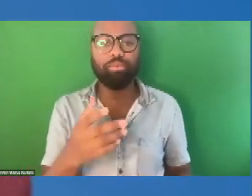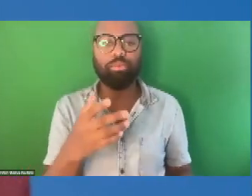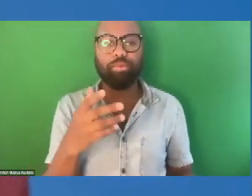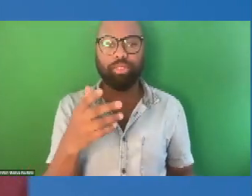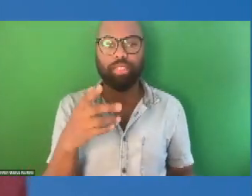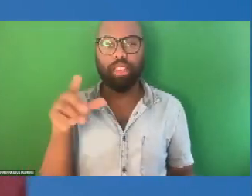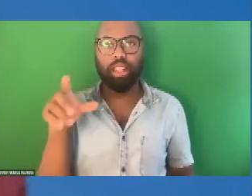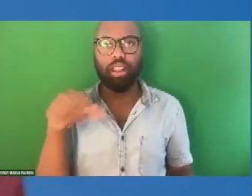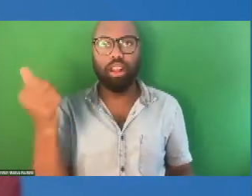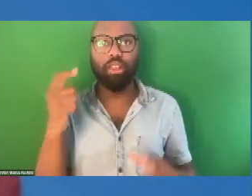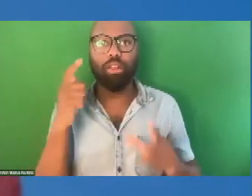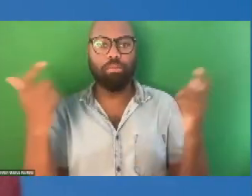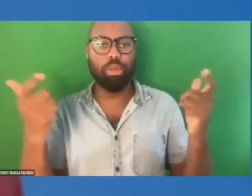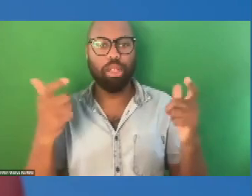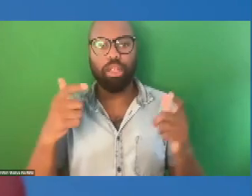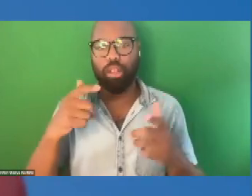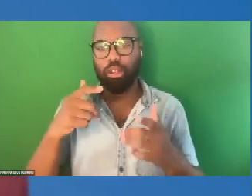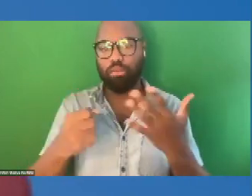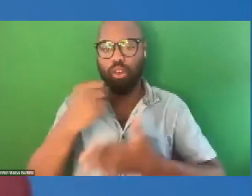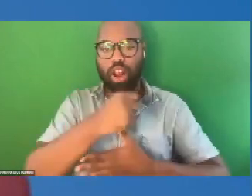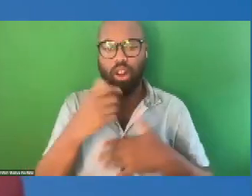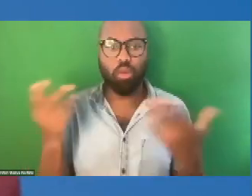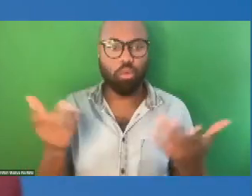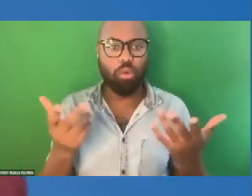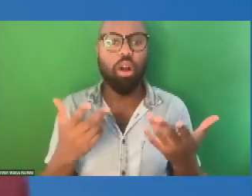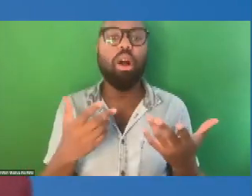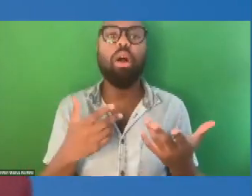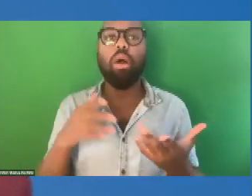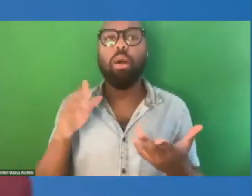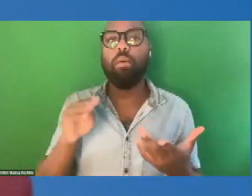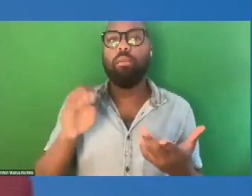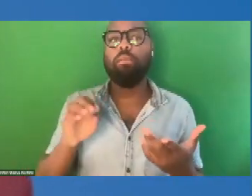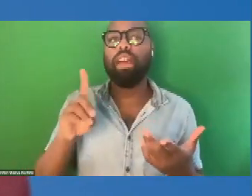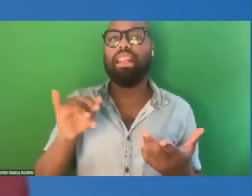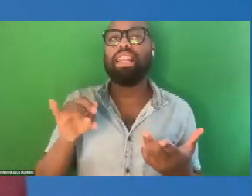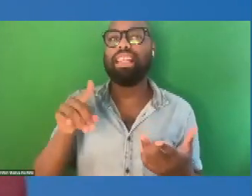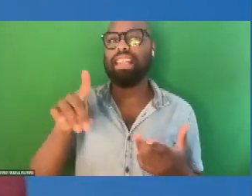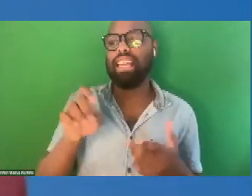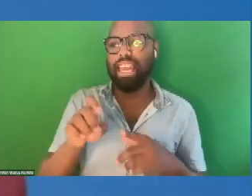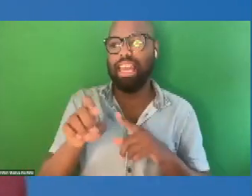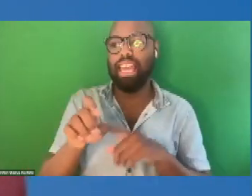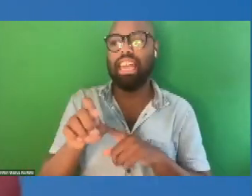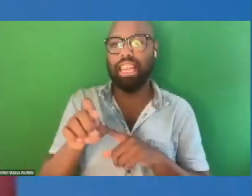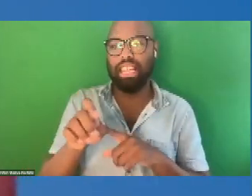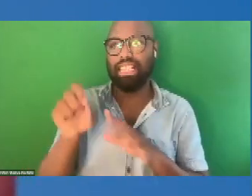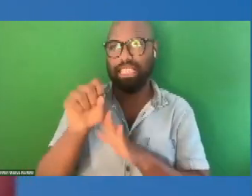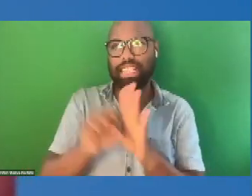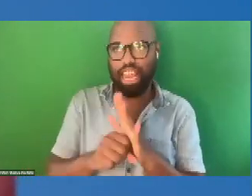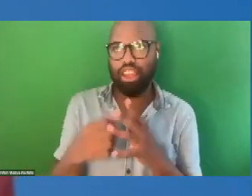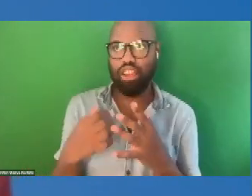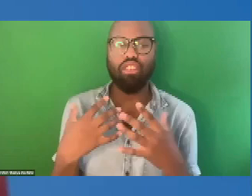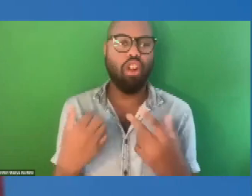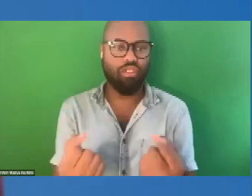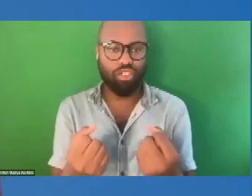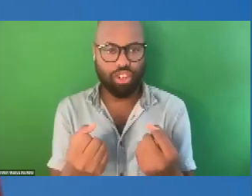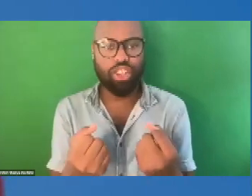ending Medicaid Estate Recovery. This is a hugely discriminatory policy that